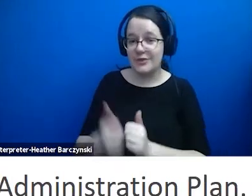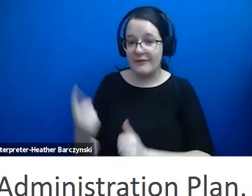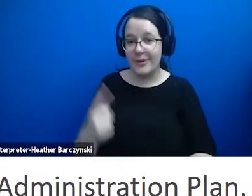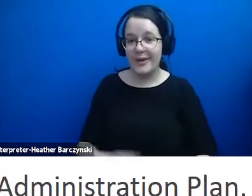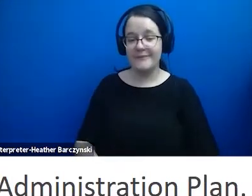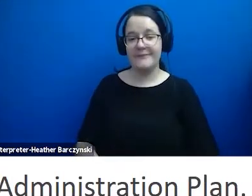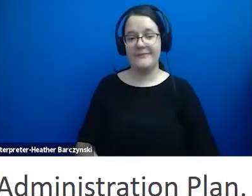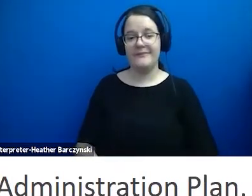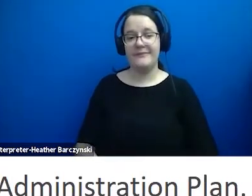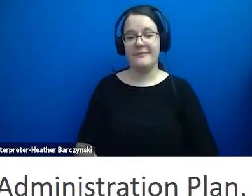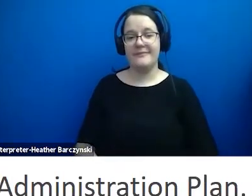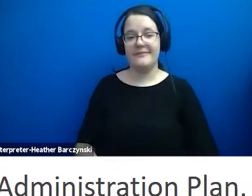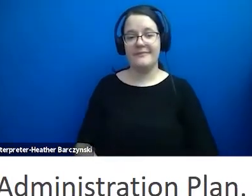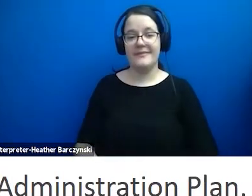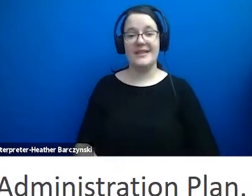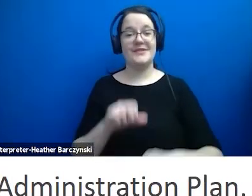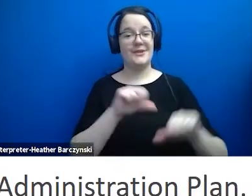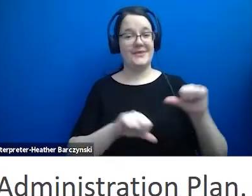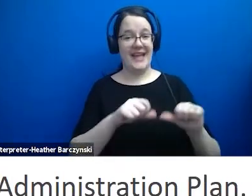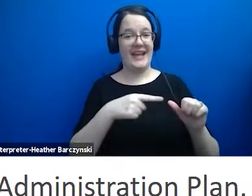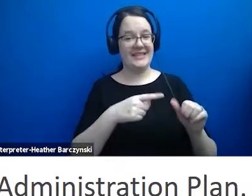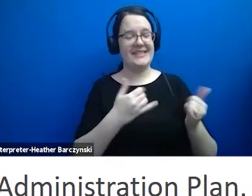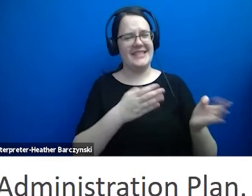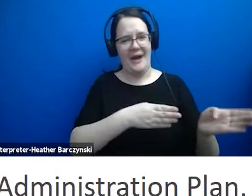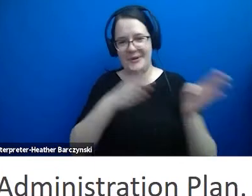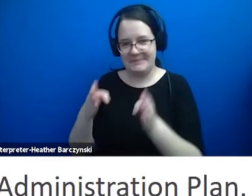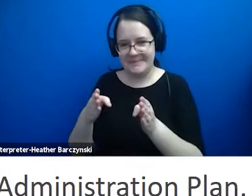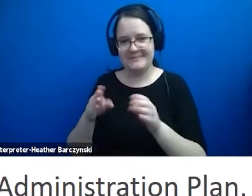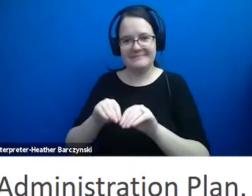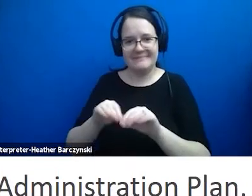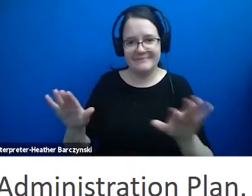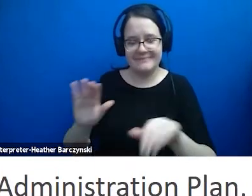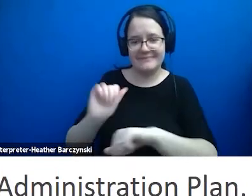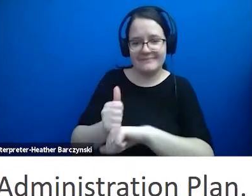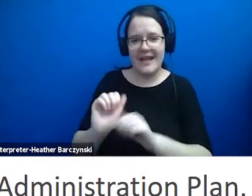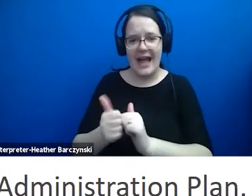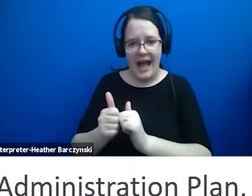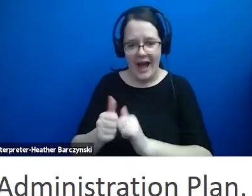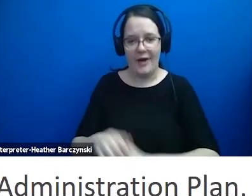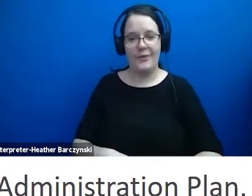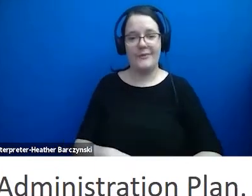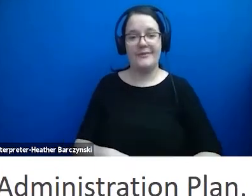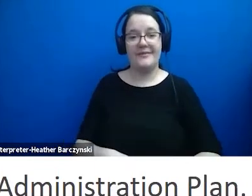change us from science to implementation this is really the end of the translational spectrum